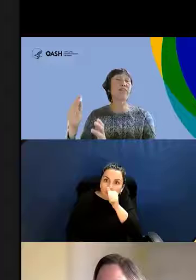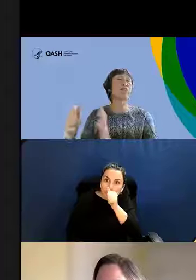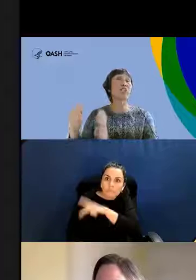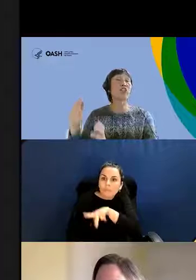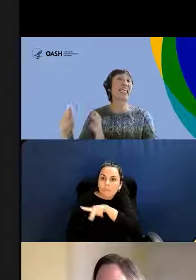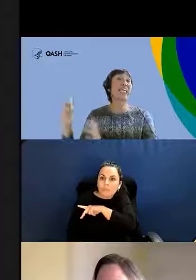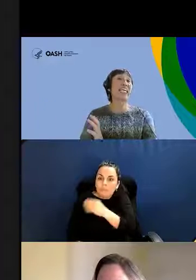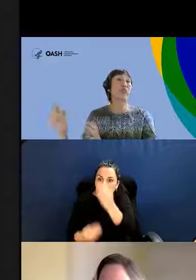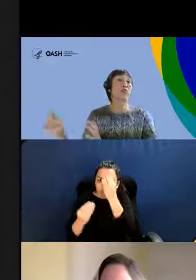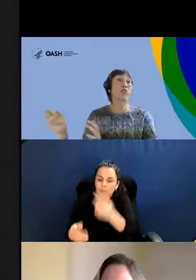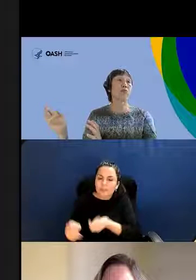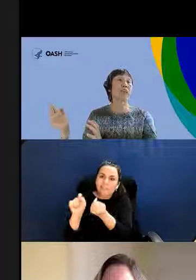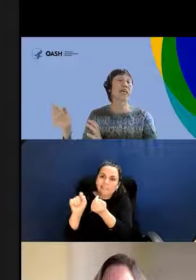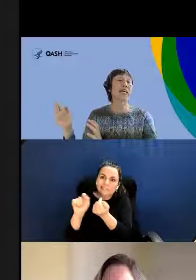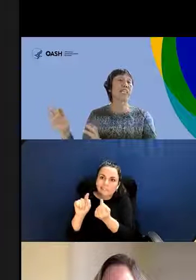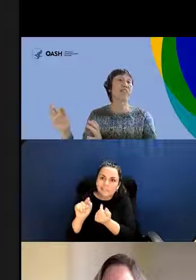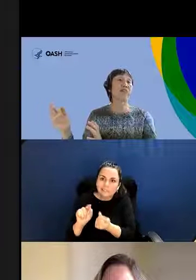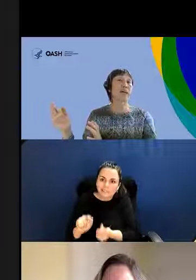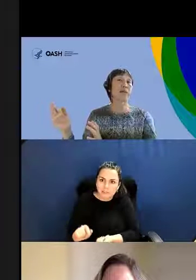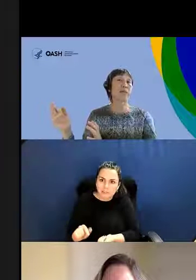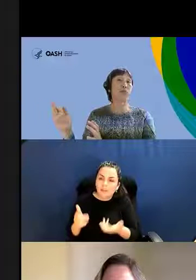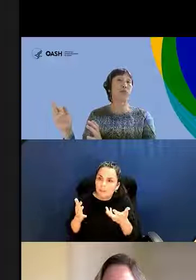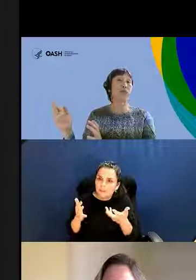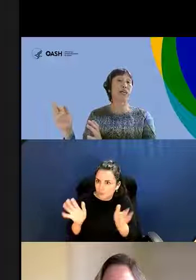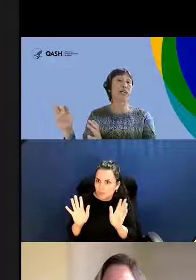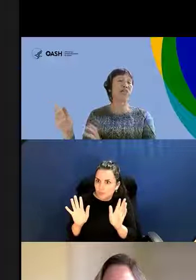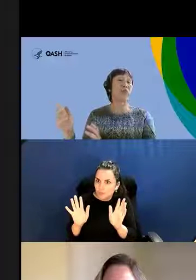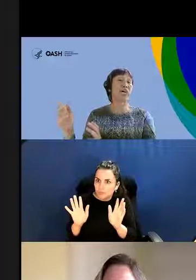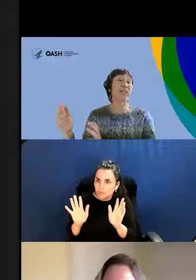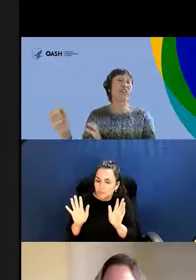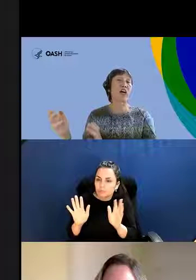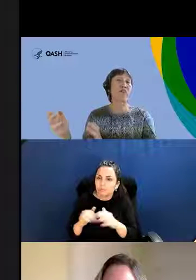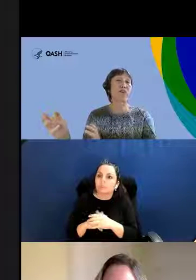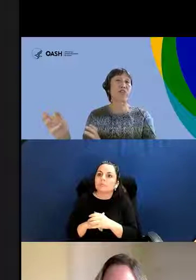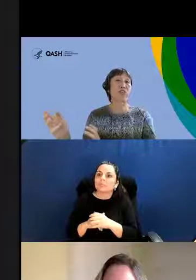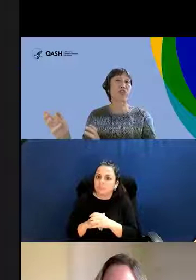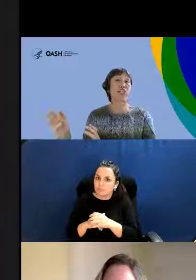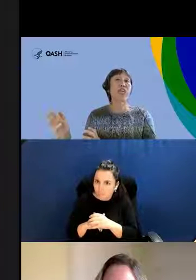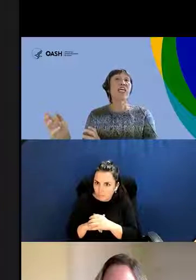Information linking to identifiable ... Individual identifiable information.